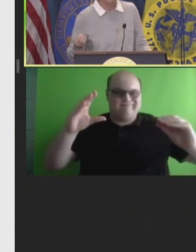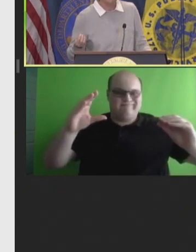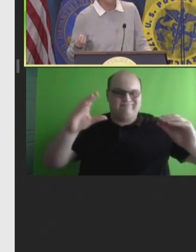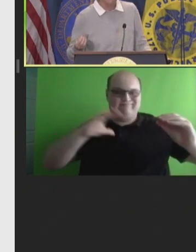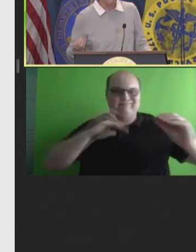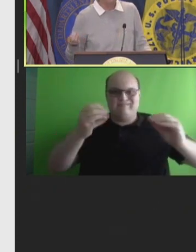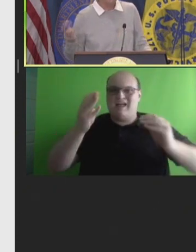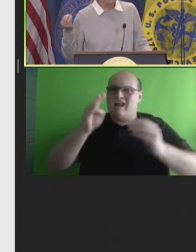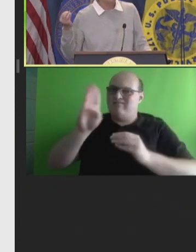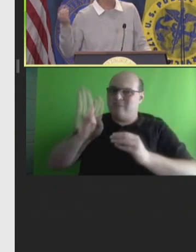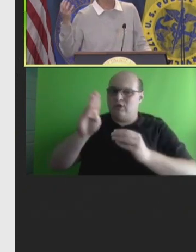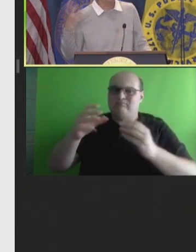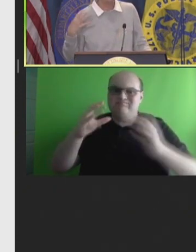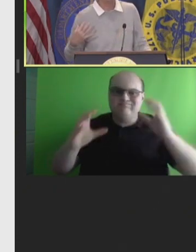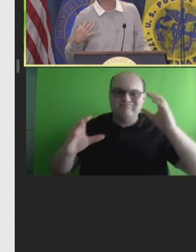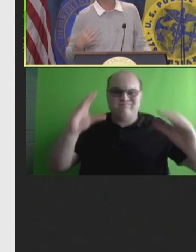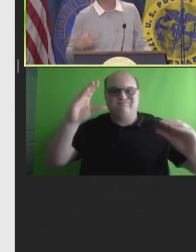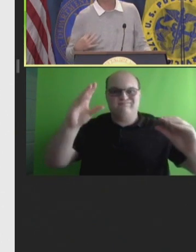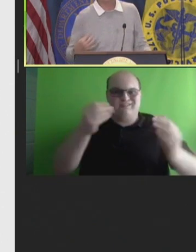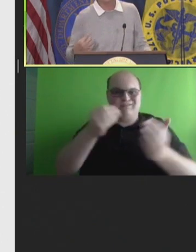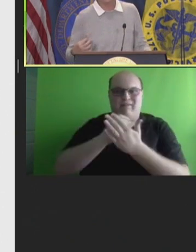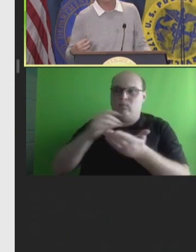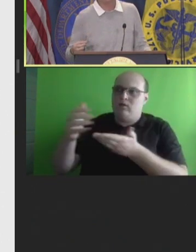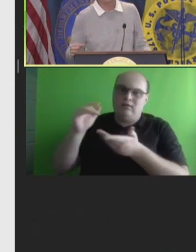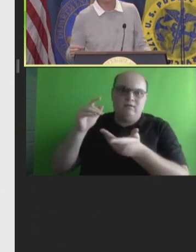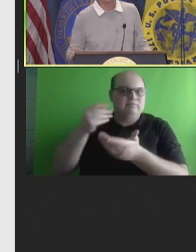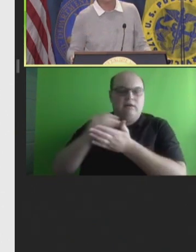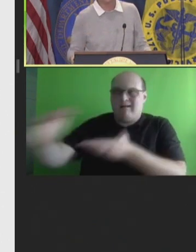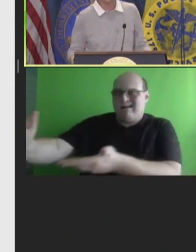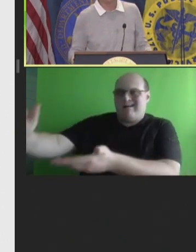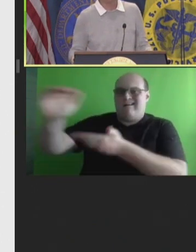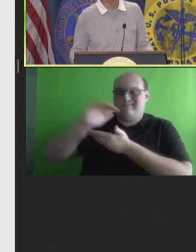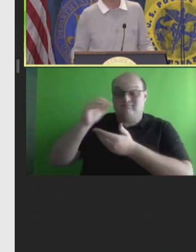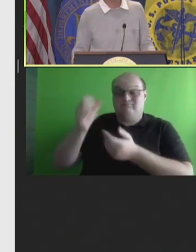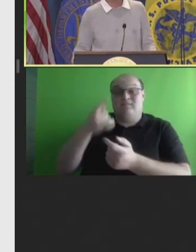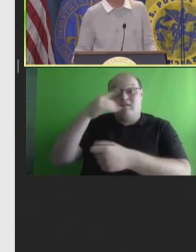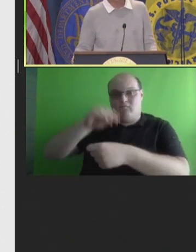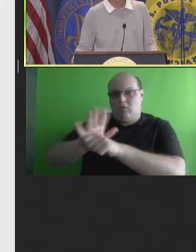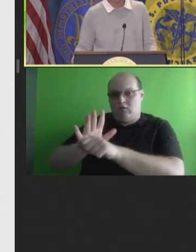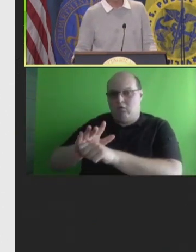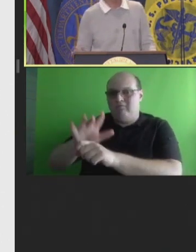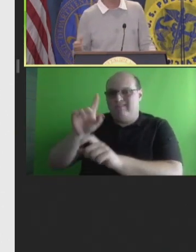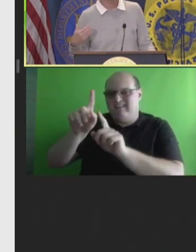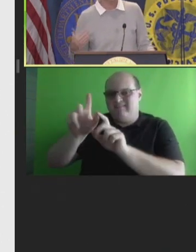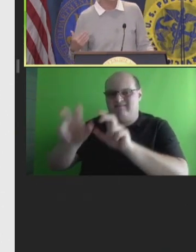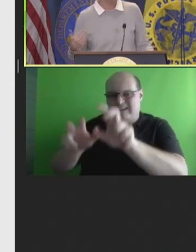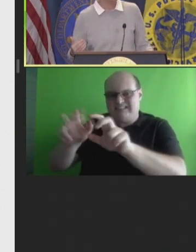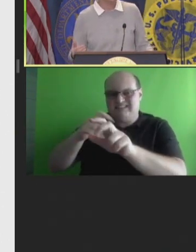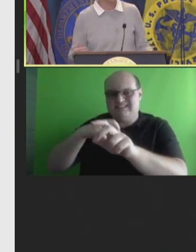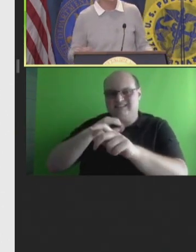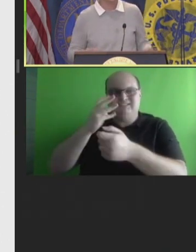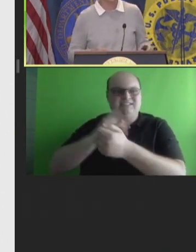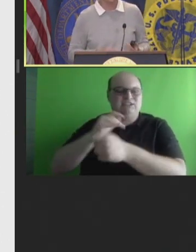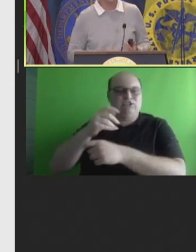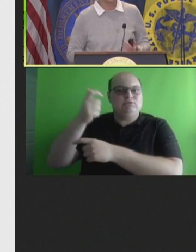And we got so much from that investment. You know, all of those supplemental funds supported